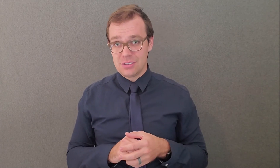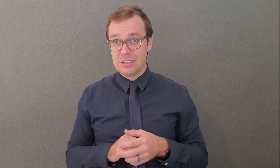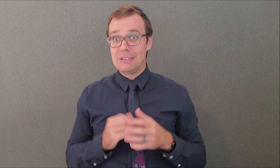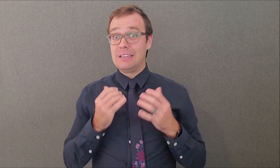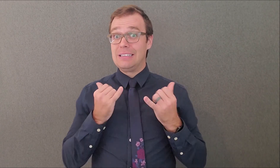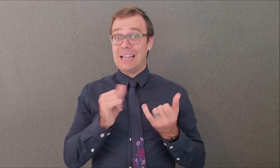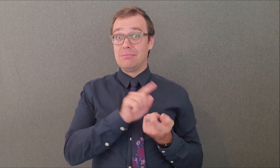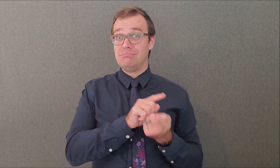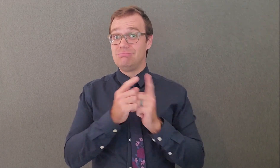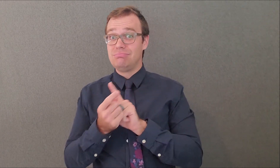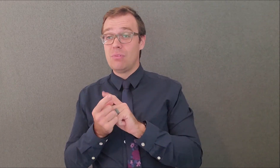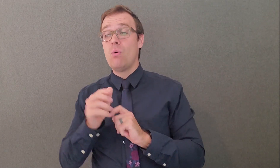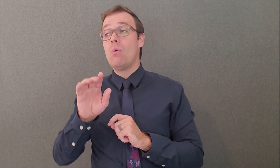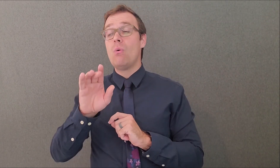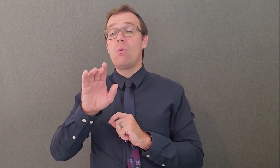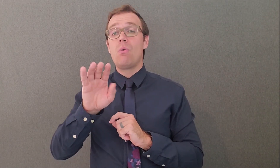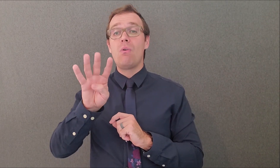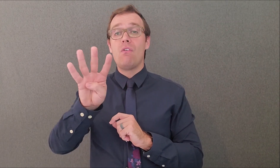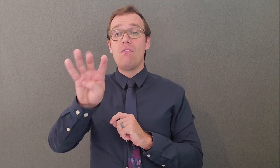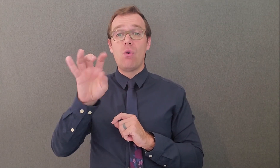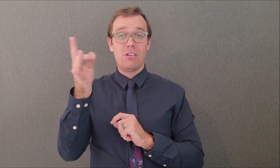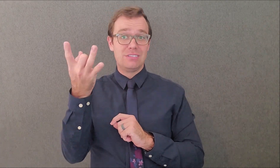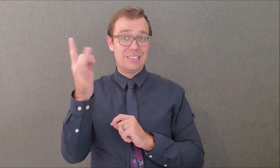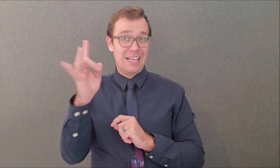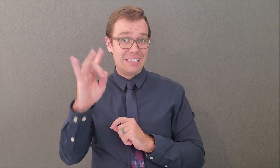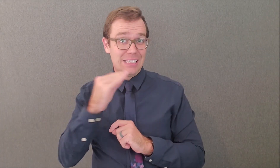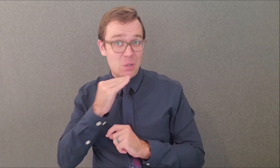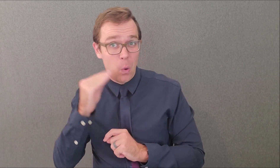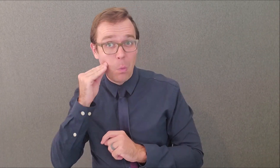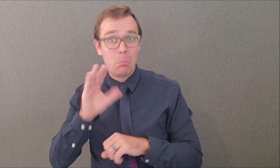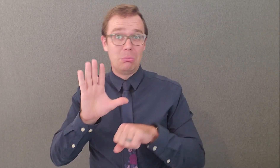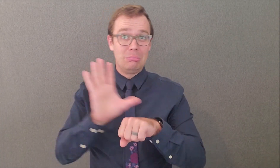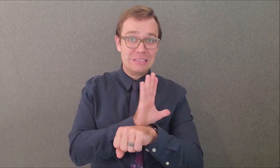to 418 homes and businesses, automobiles,